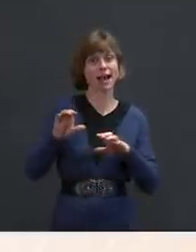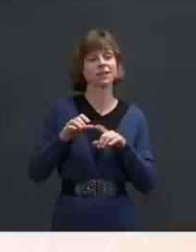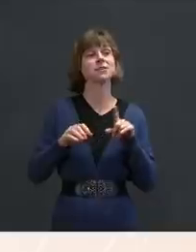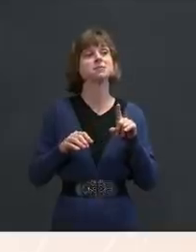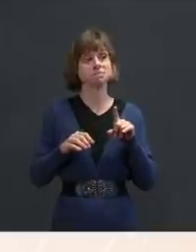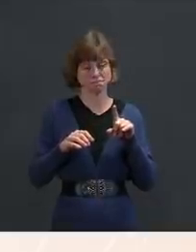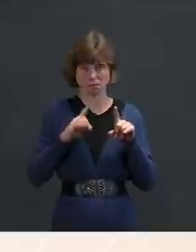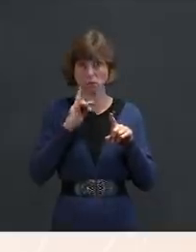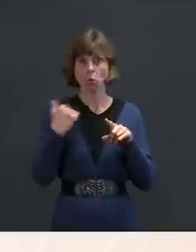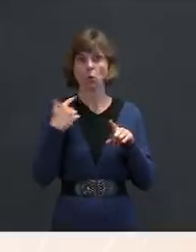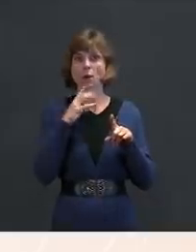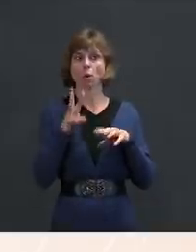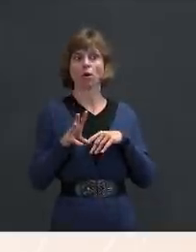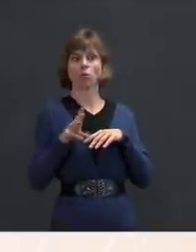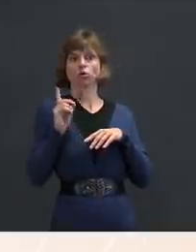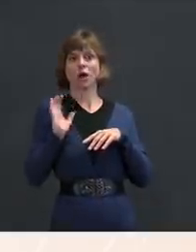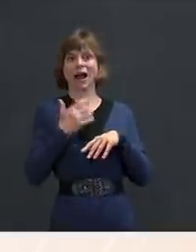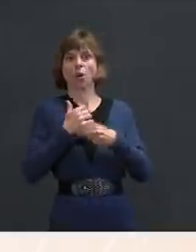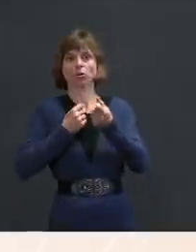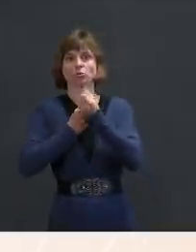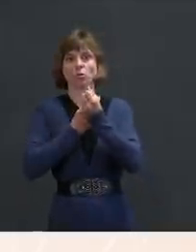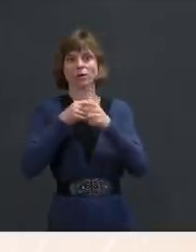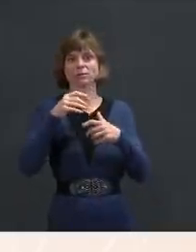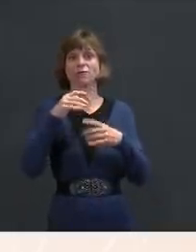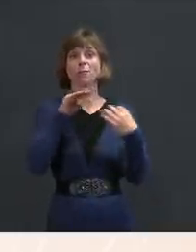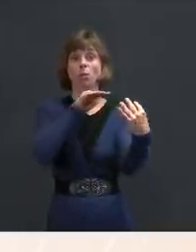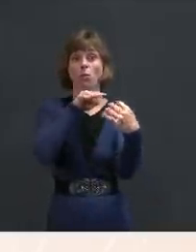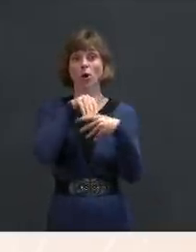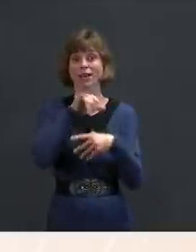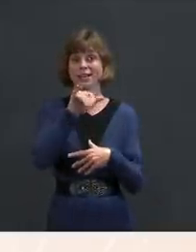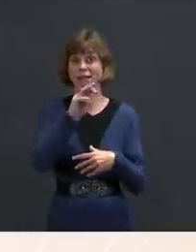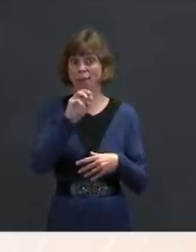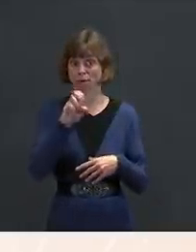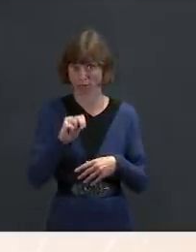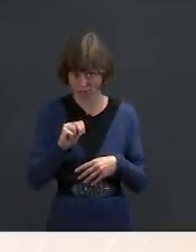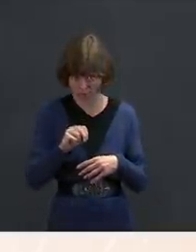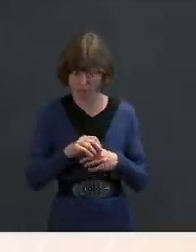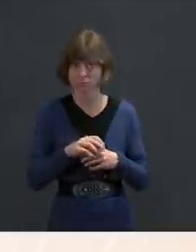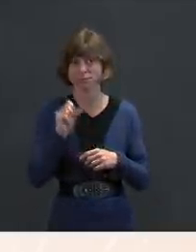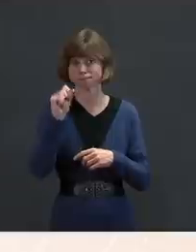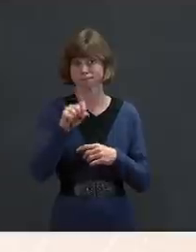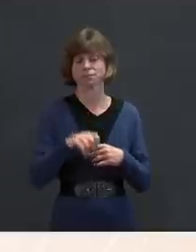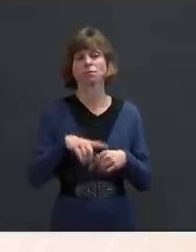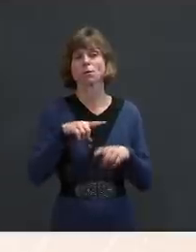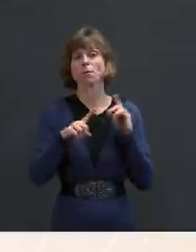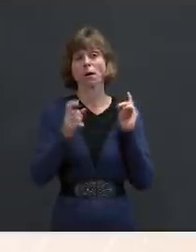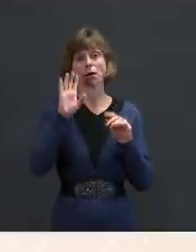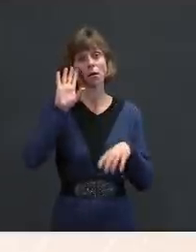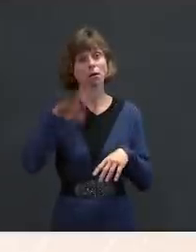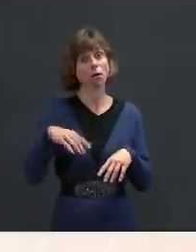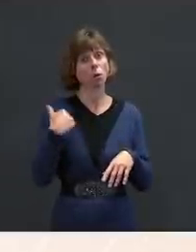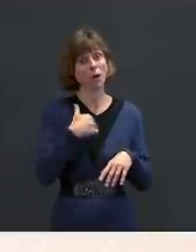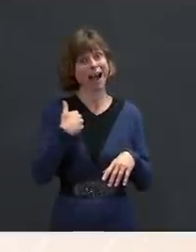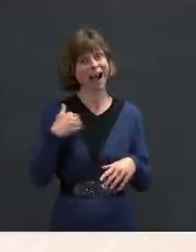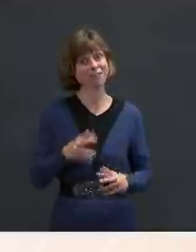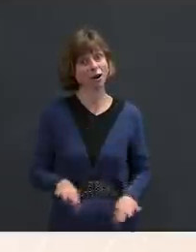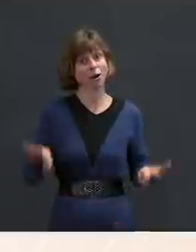But it's important to also note that there are areas where we have an important relationship with Saudi Arabia: intelligence sharing;